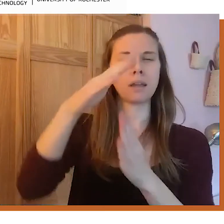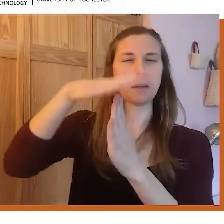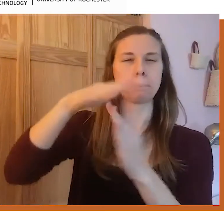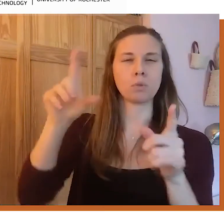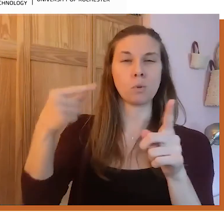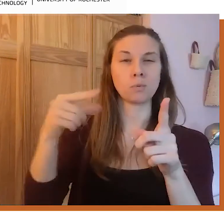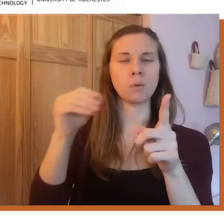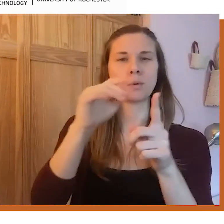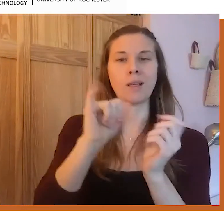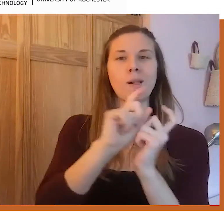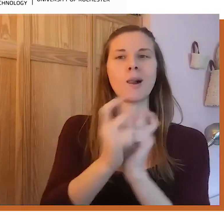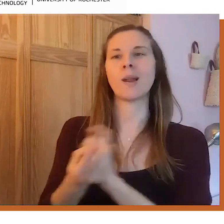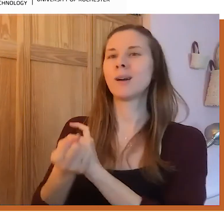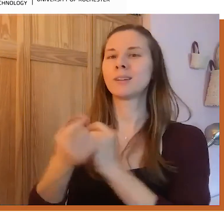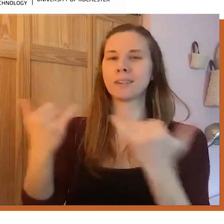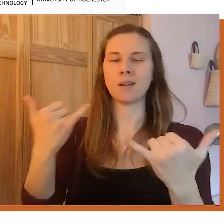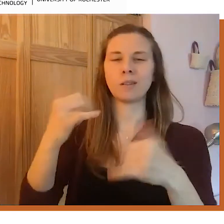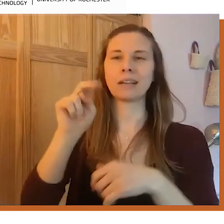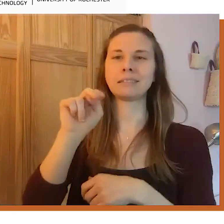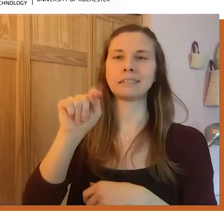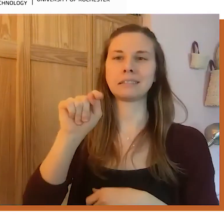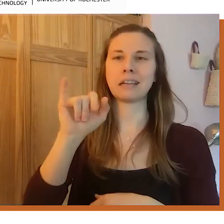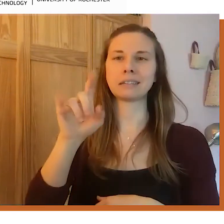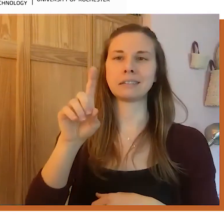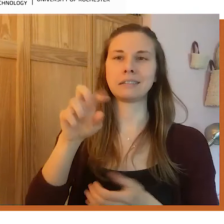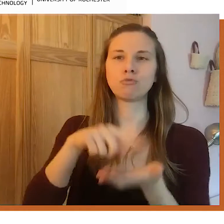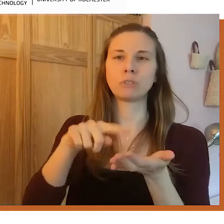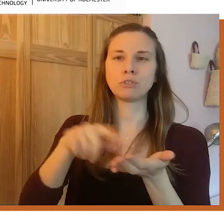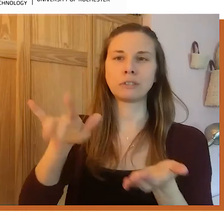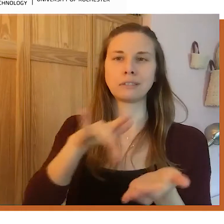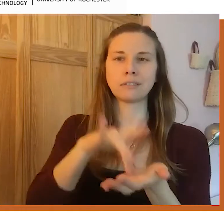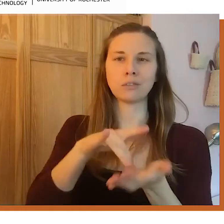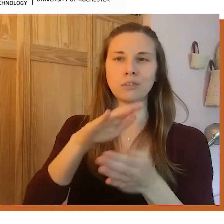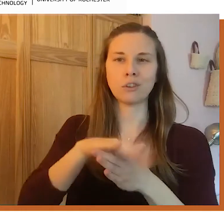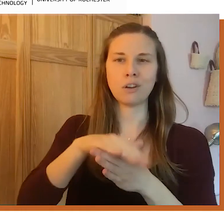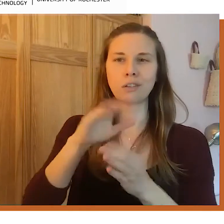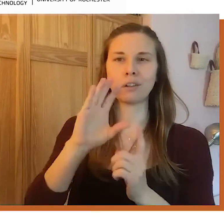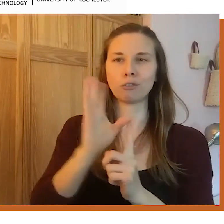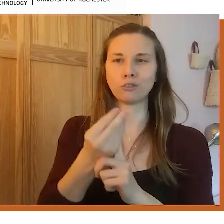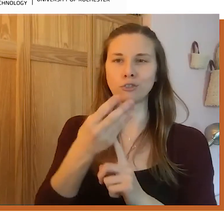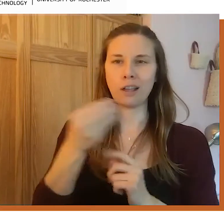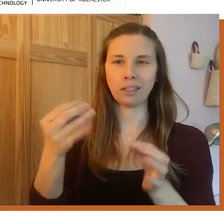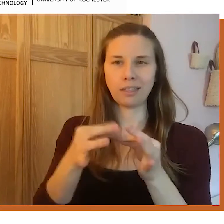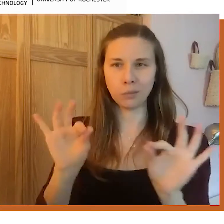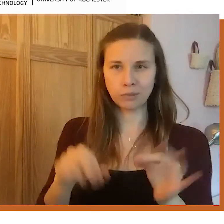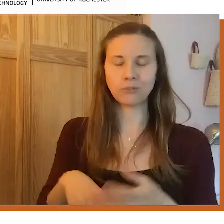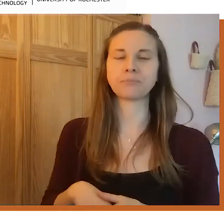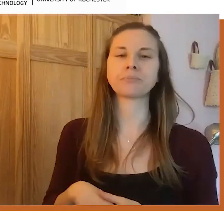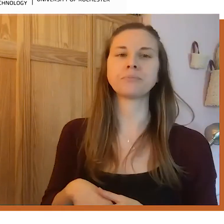and that's the old logo for Deaf Studies Lab at the top, and that's now merged into the NTID Research Center on Culture and Language, and that's the logo at the bottom,